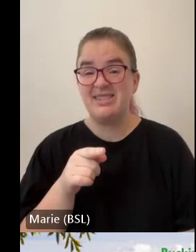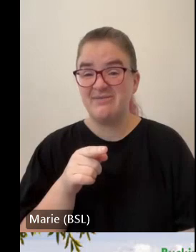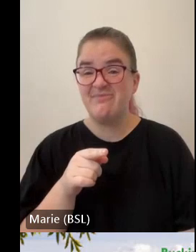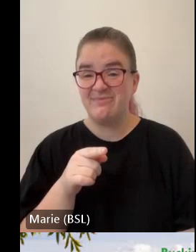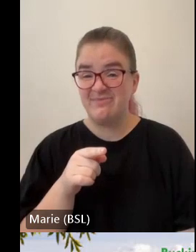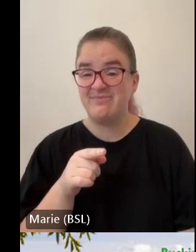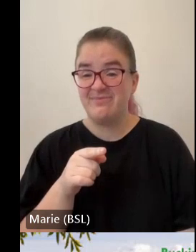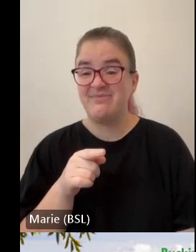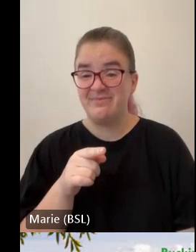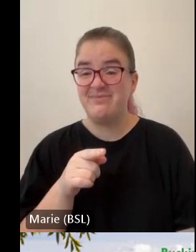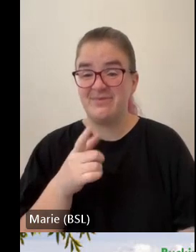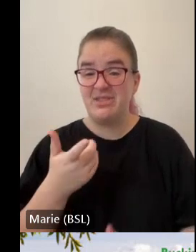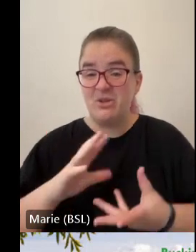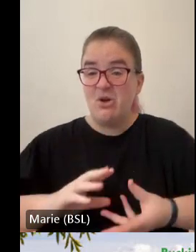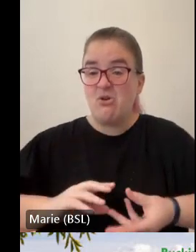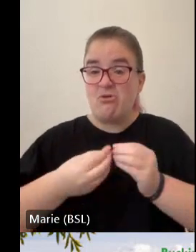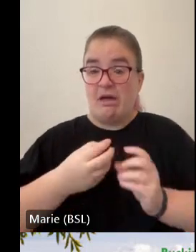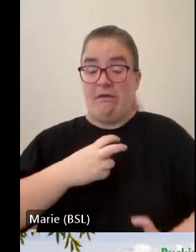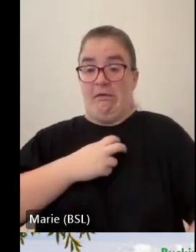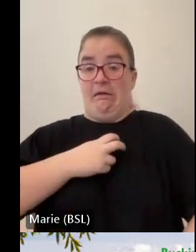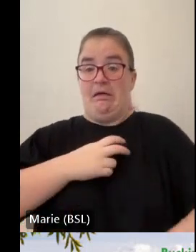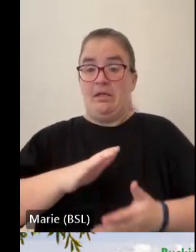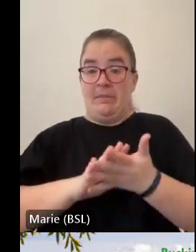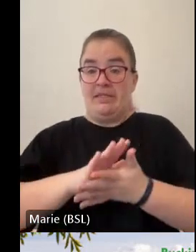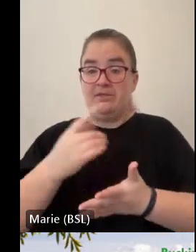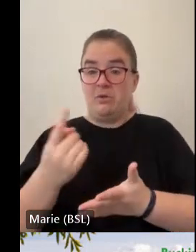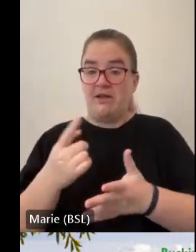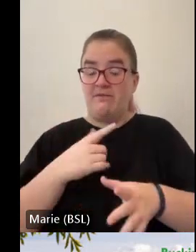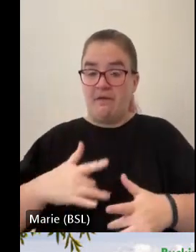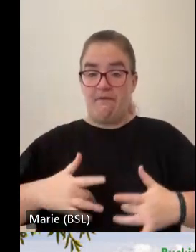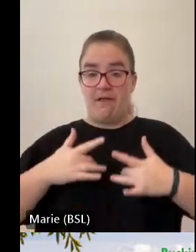respond quickly so that you don't have that conversation